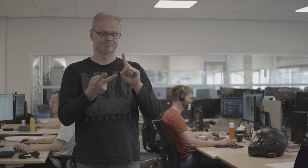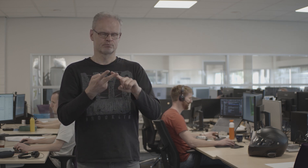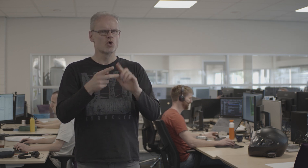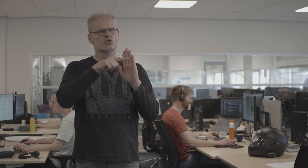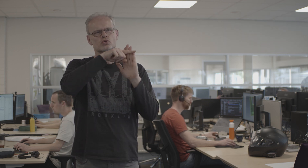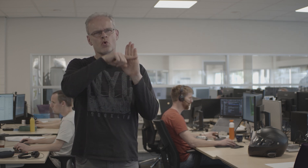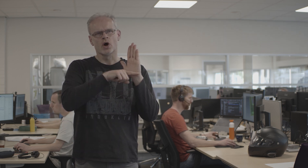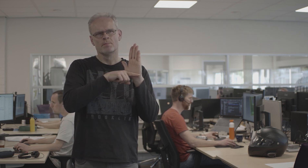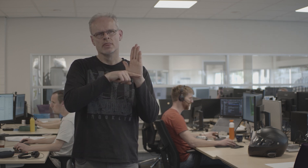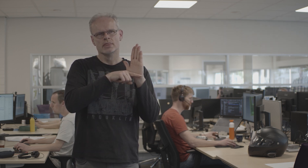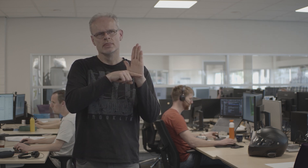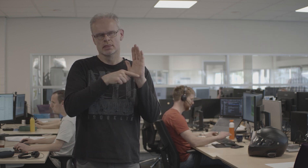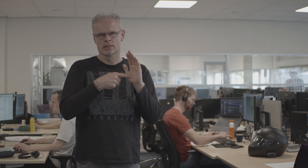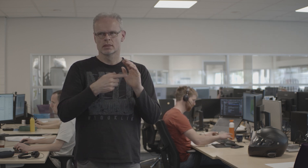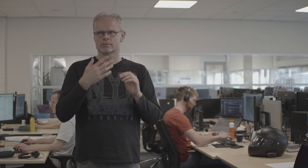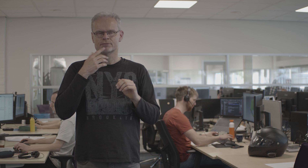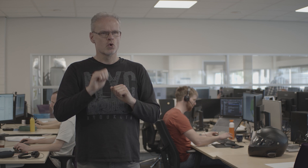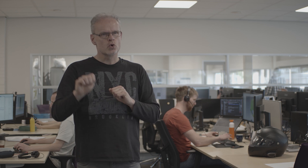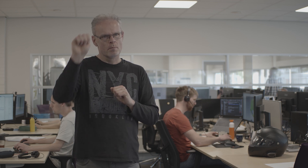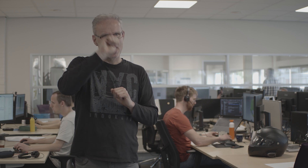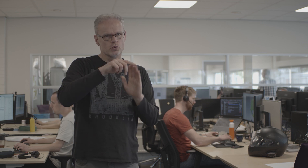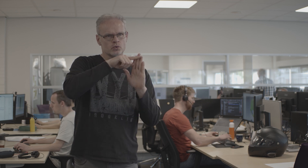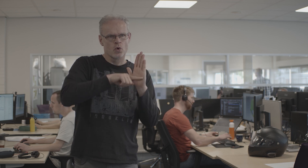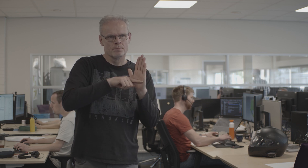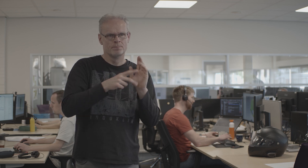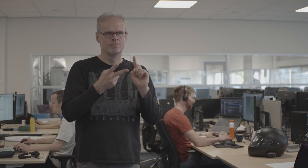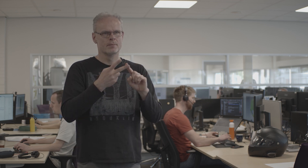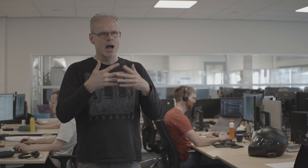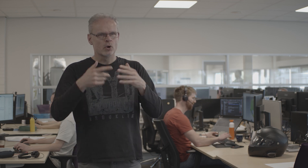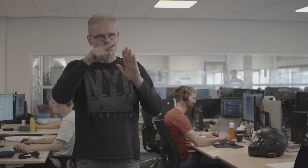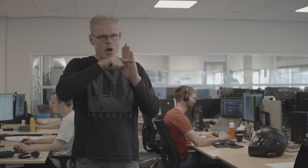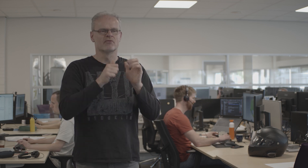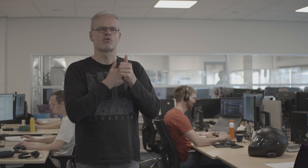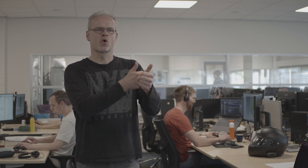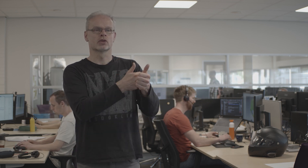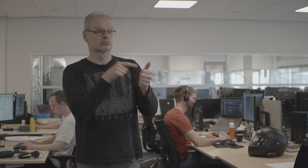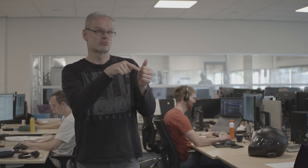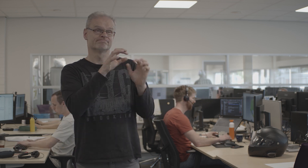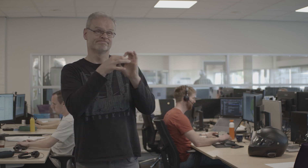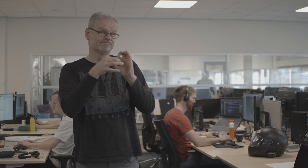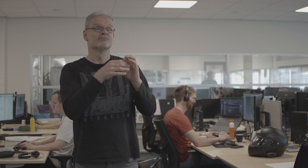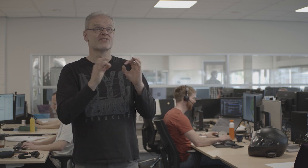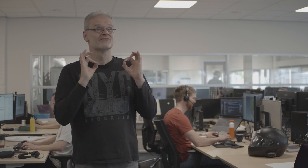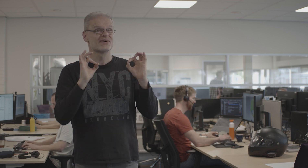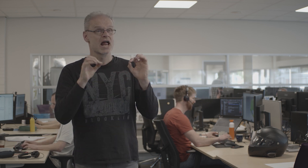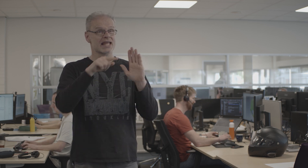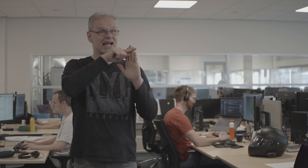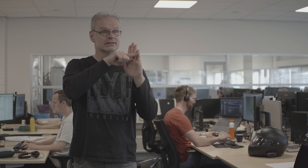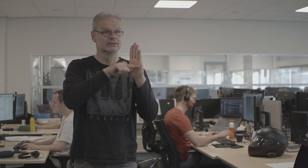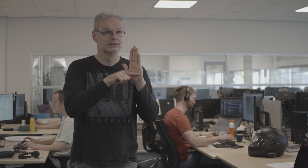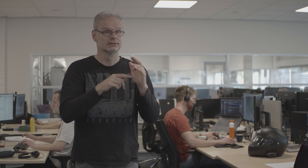You must follow the European and American standards regarding safety requirements.